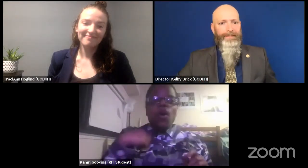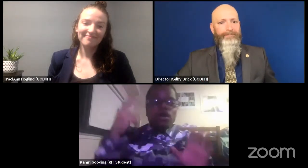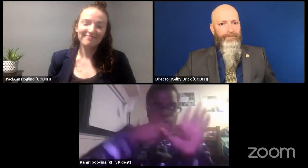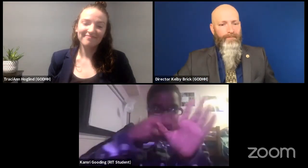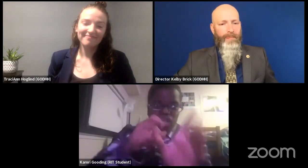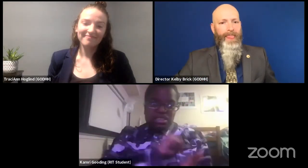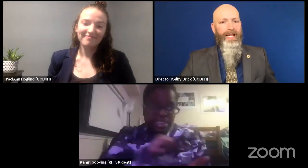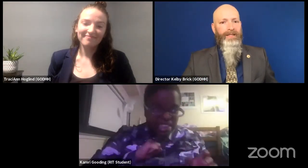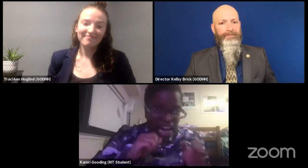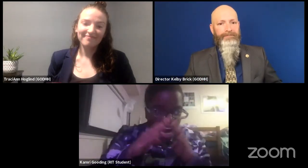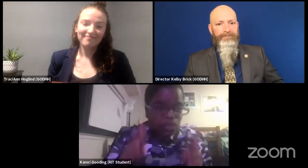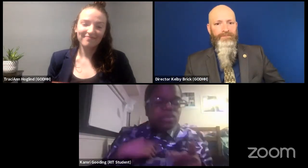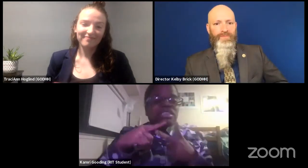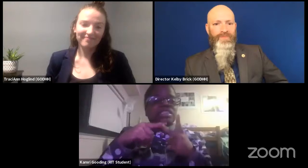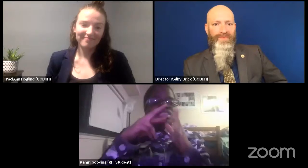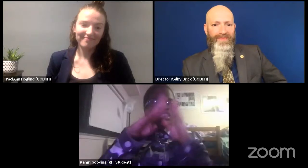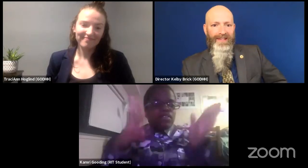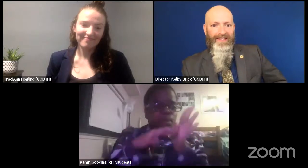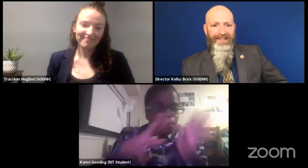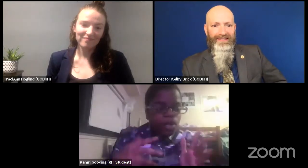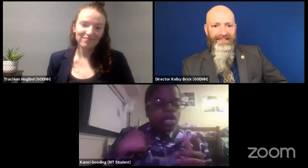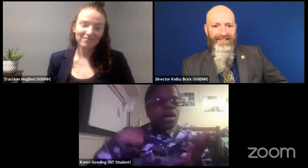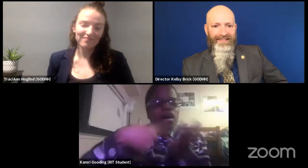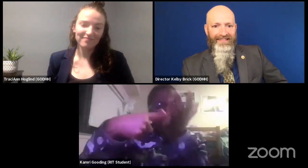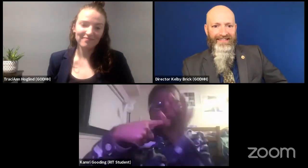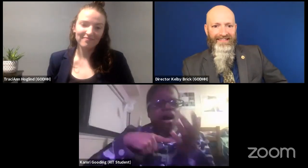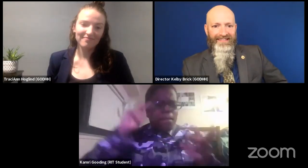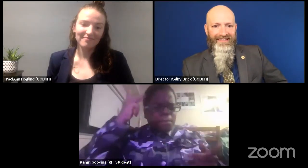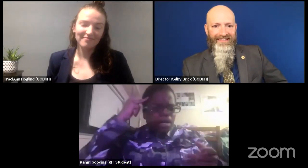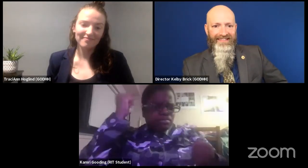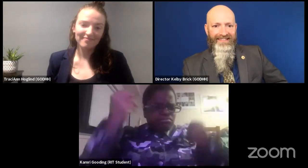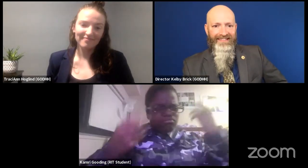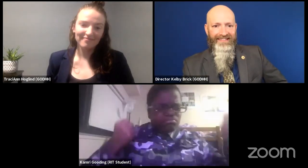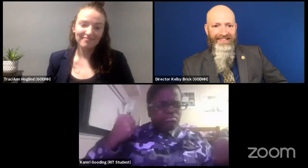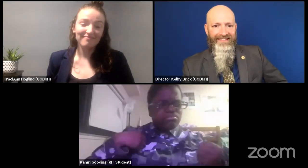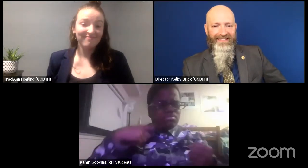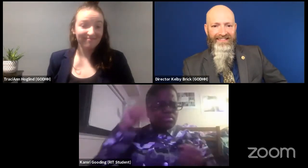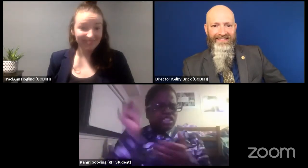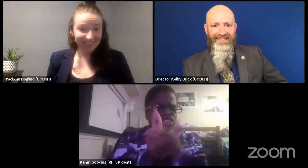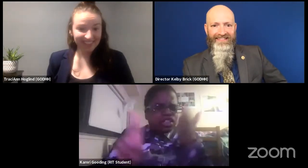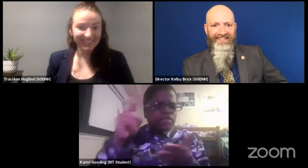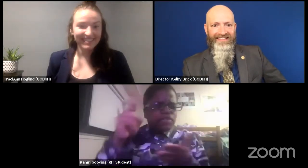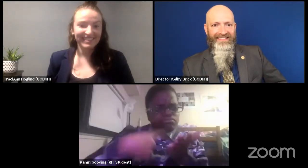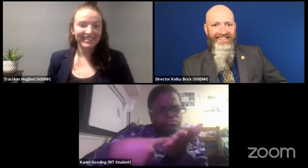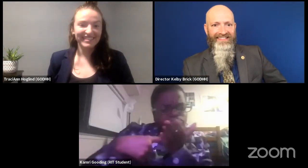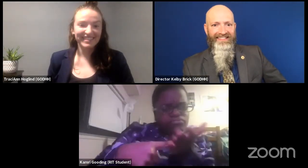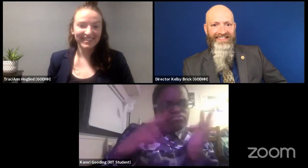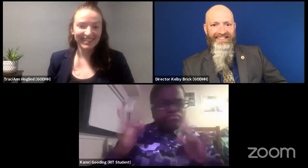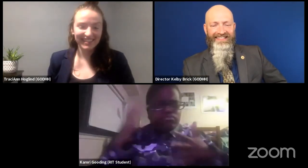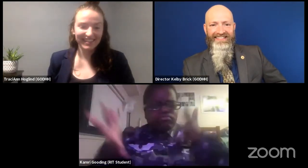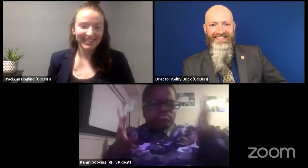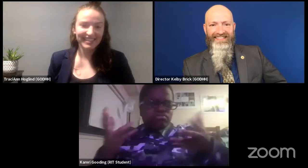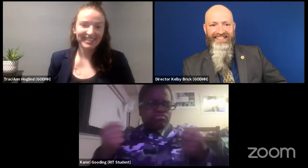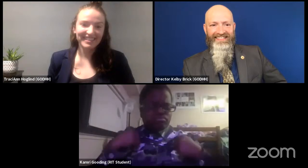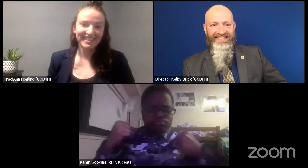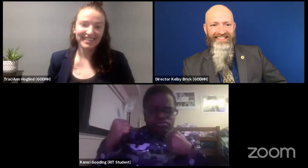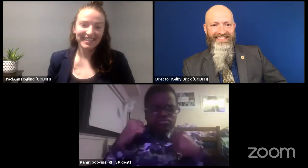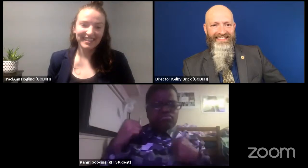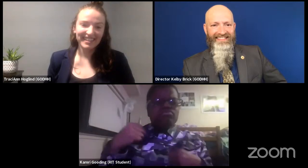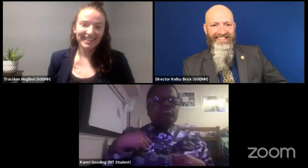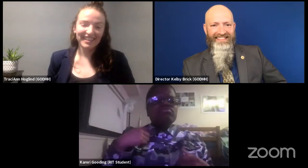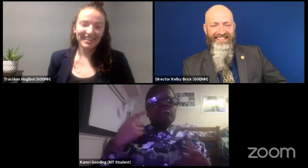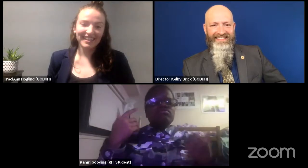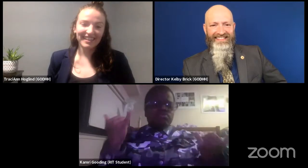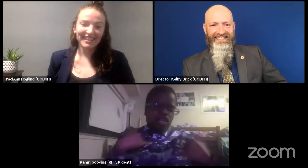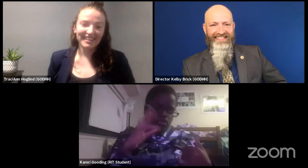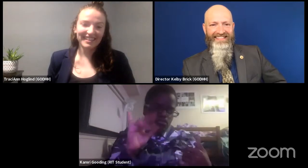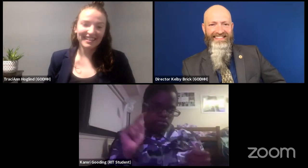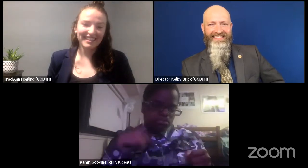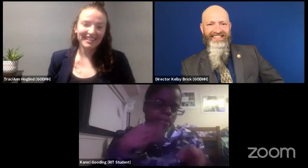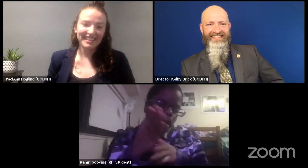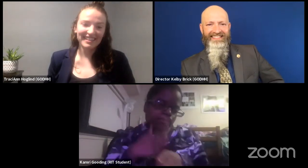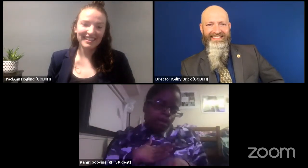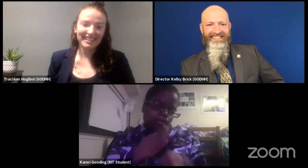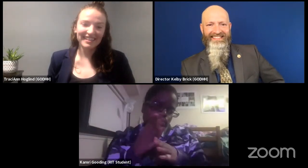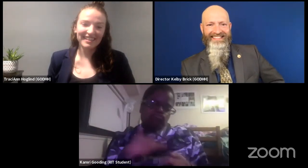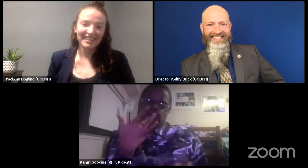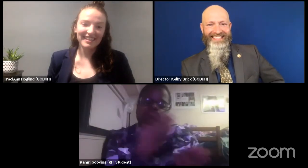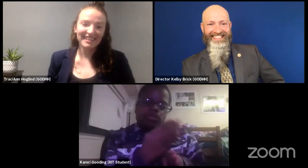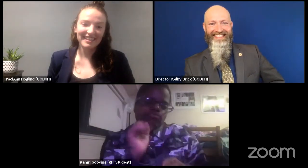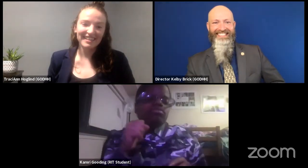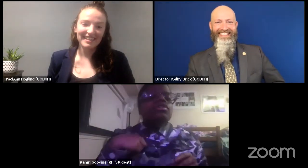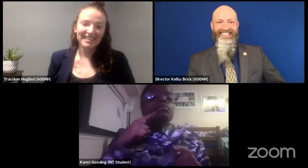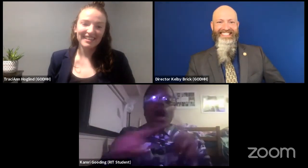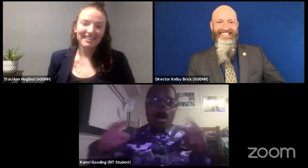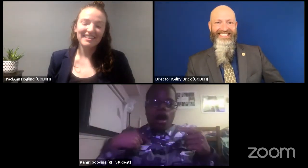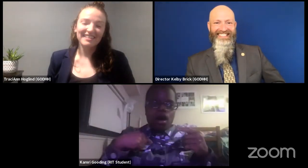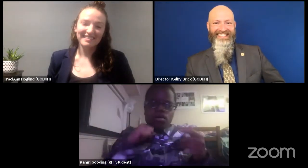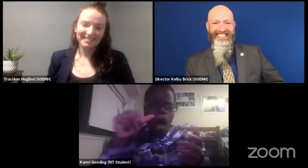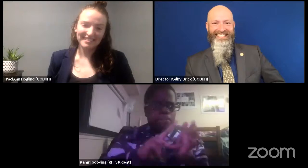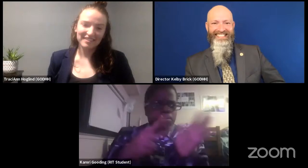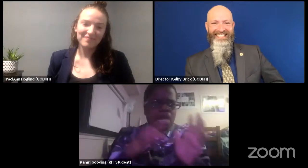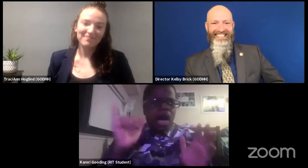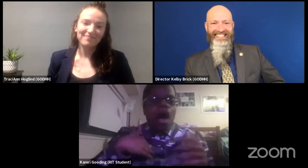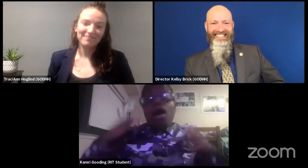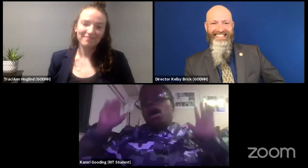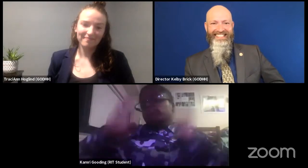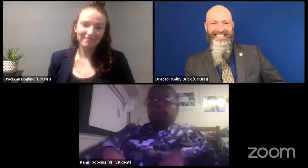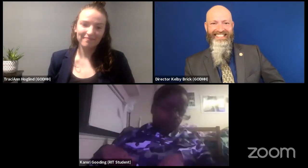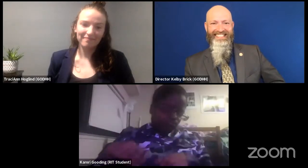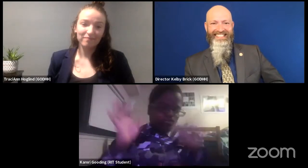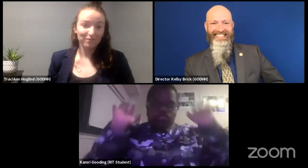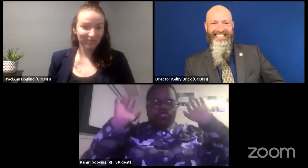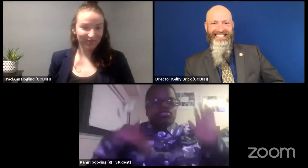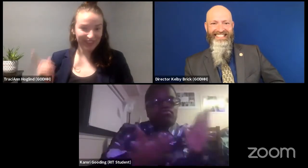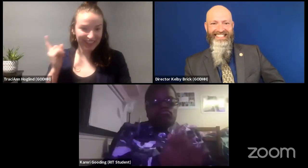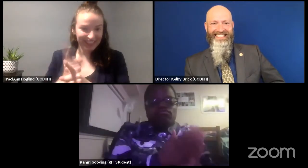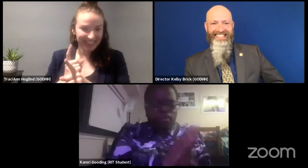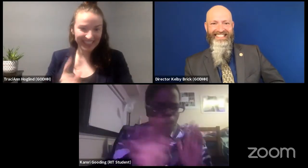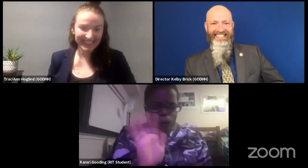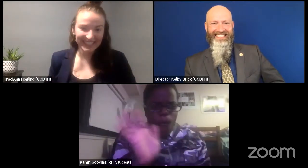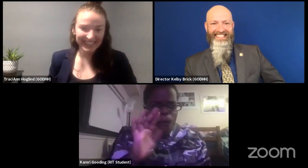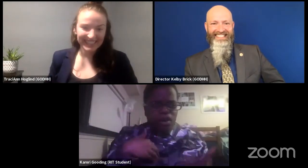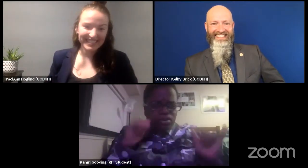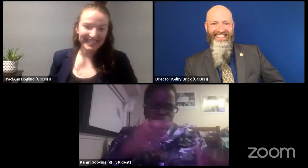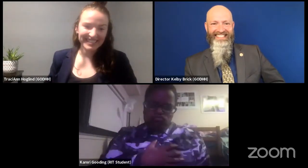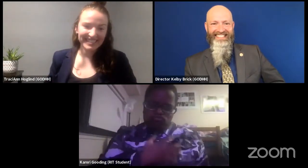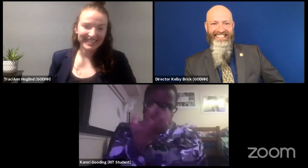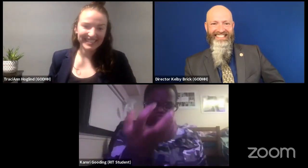discussions with legislators and at various universities. And joining college didn't mean